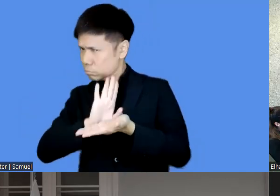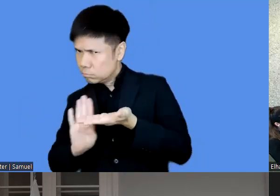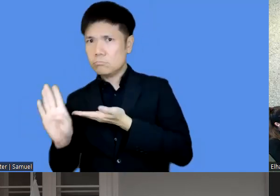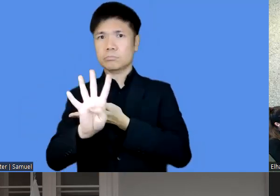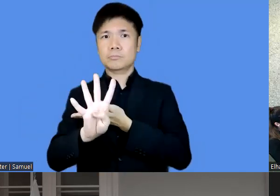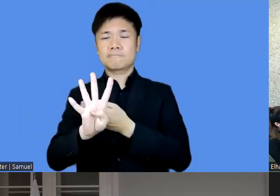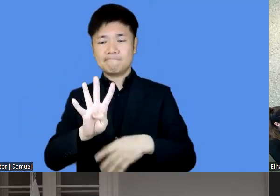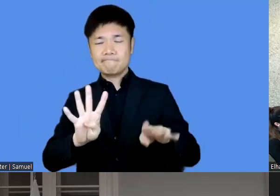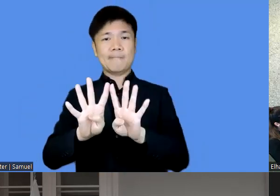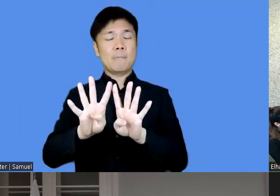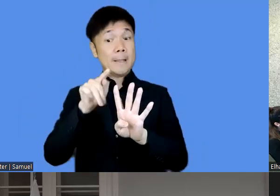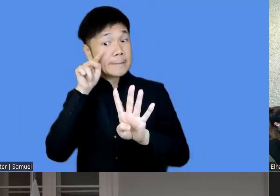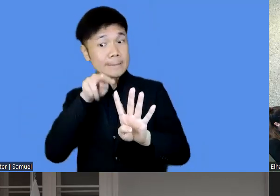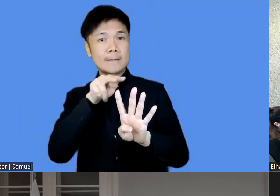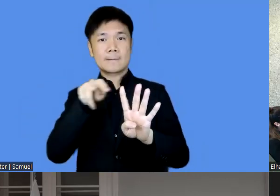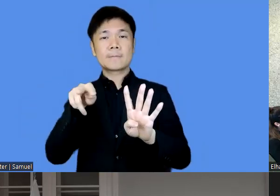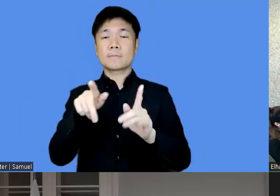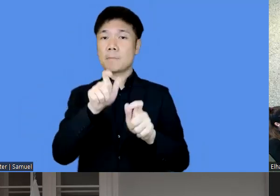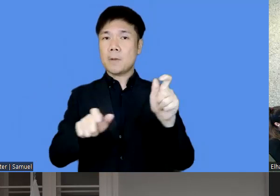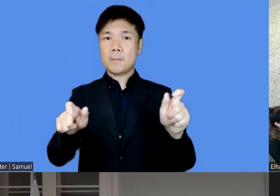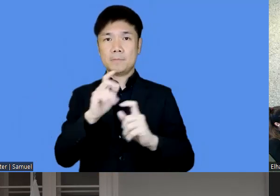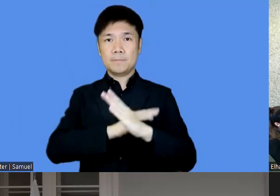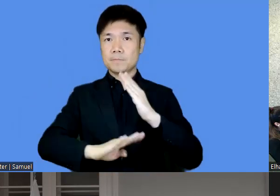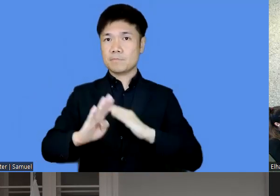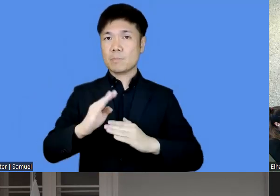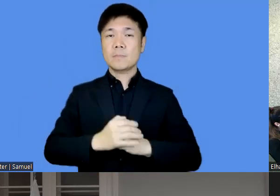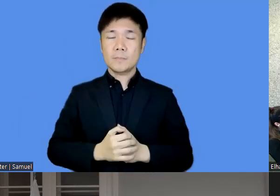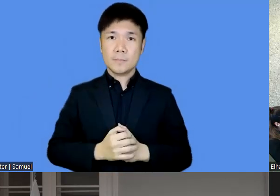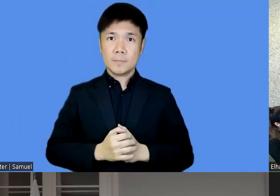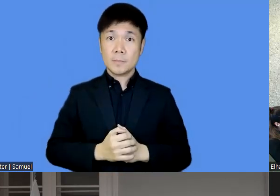colleagues here in Geneva were making these to ensure they're in every resolution and